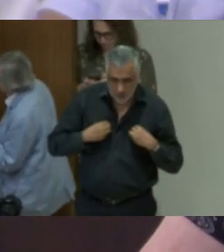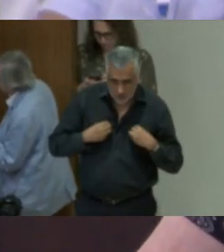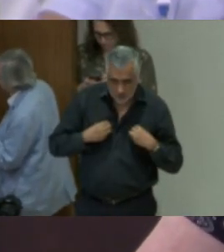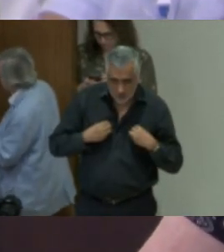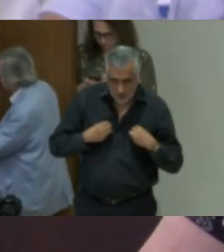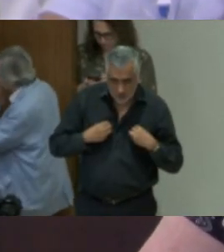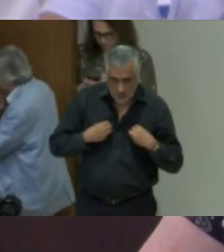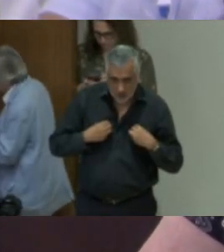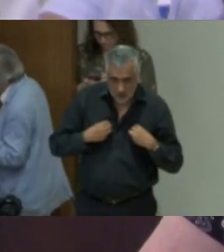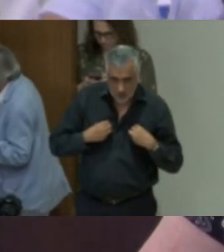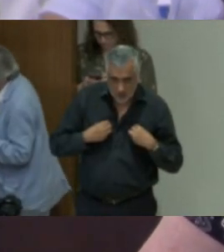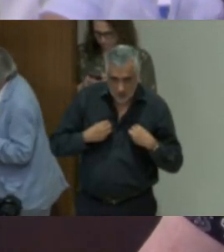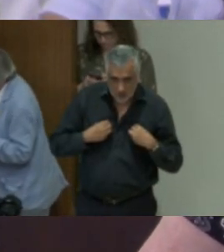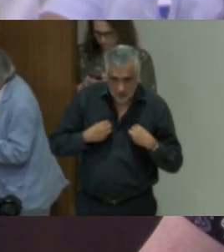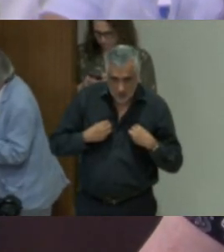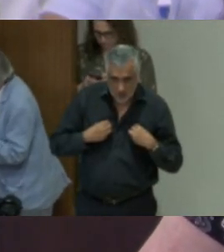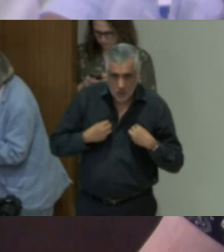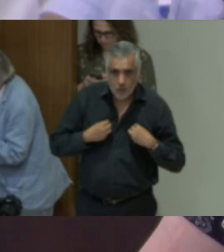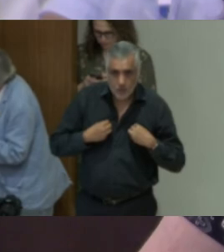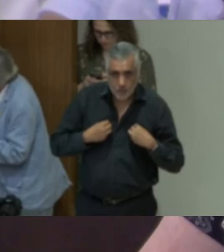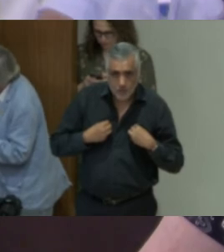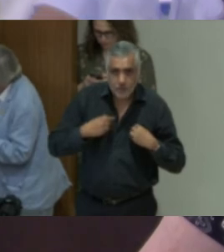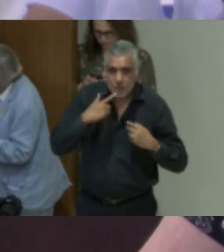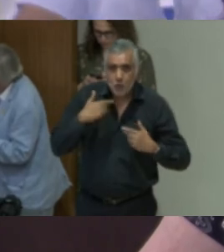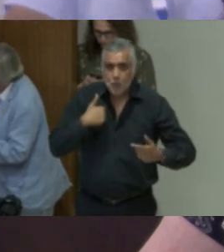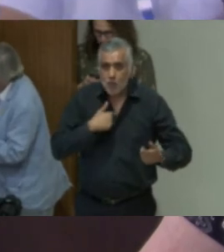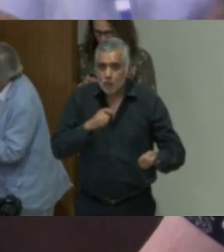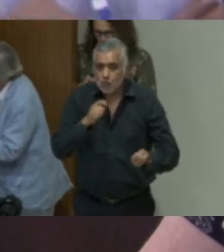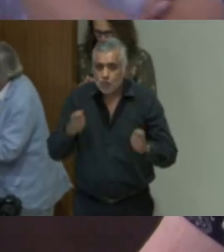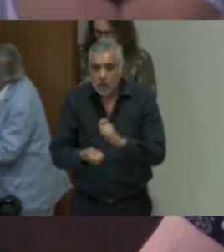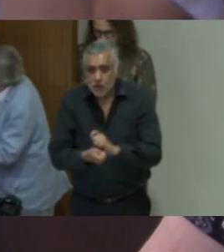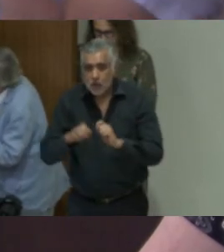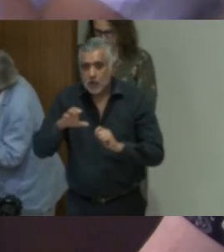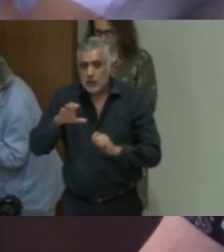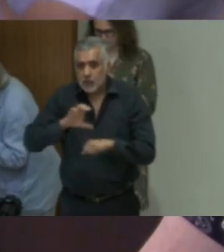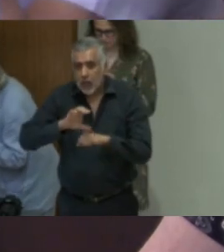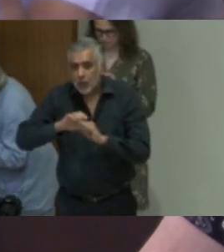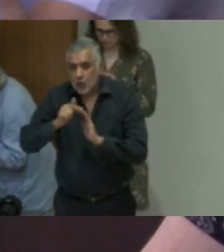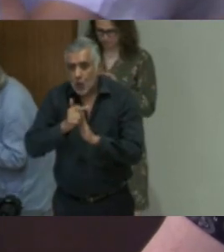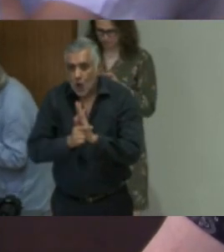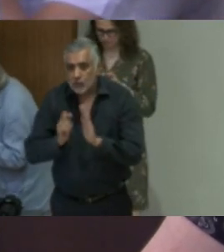That is the first thing. Because I've tried to check through the canon law, but I can't seem to trace any.